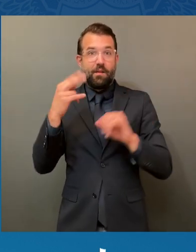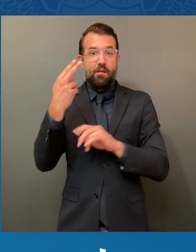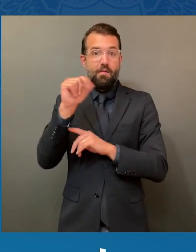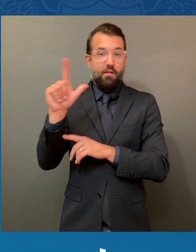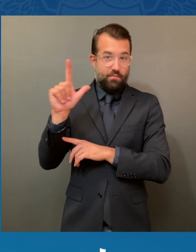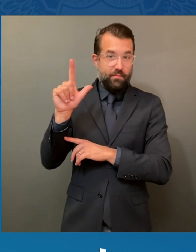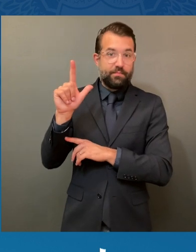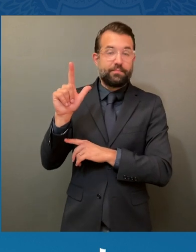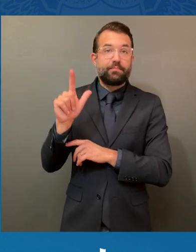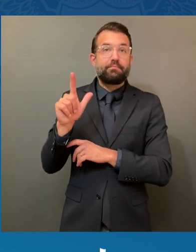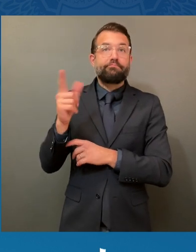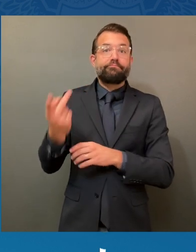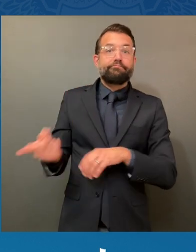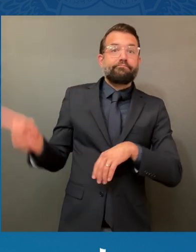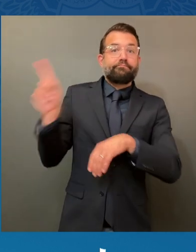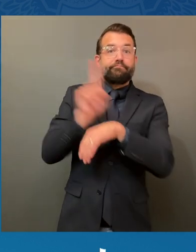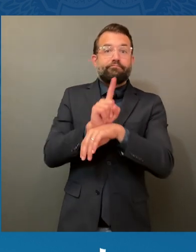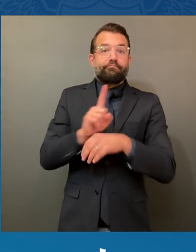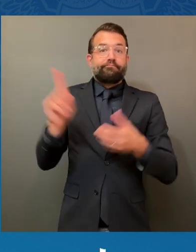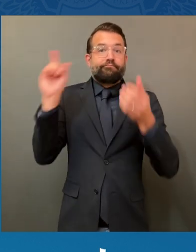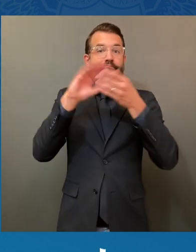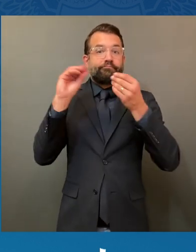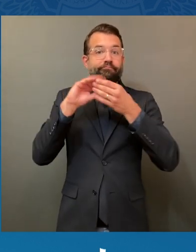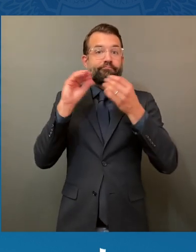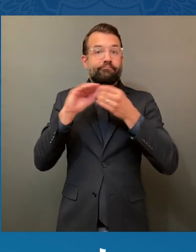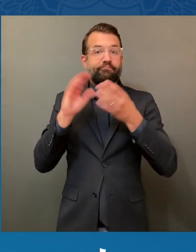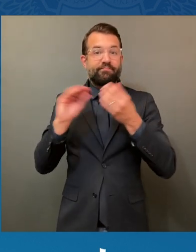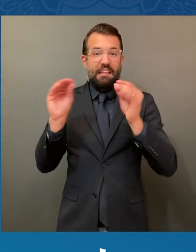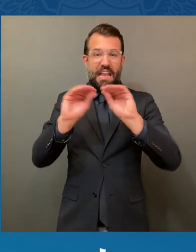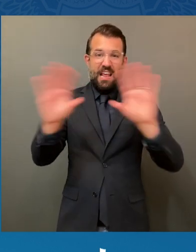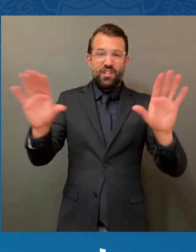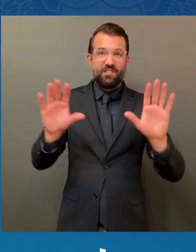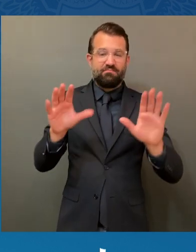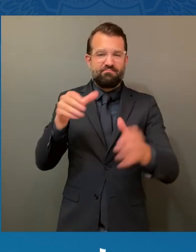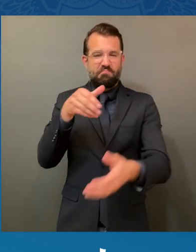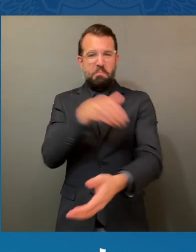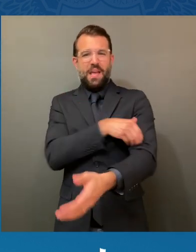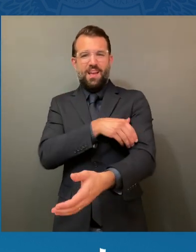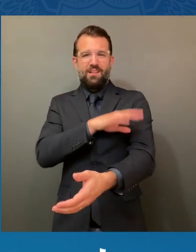"We are not powerless in the face of these threats.